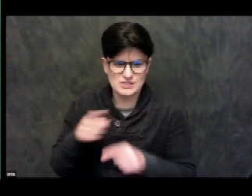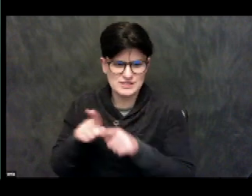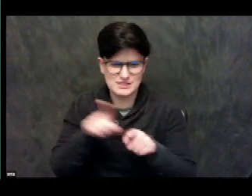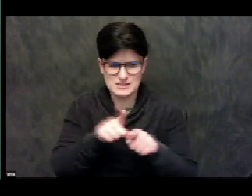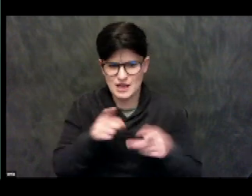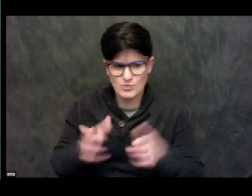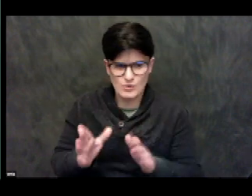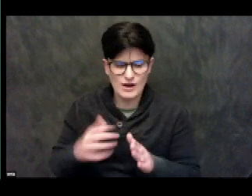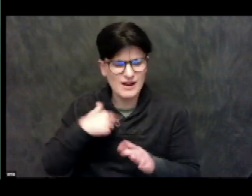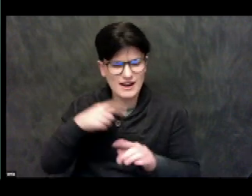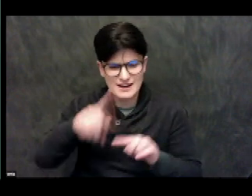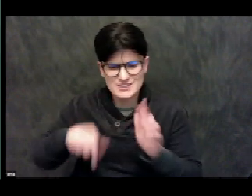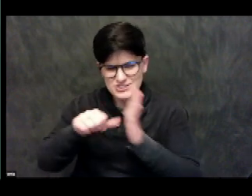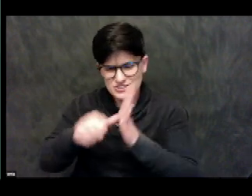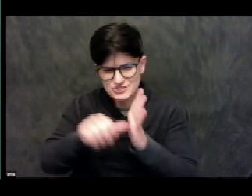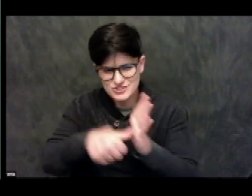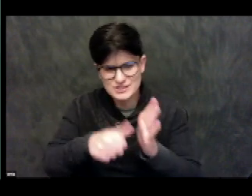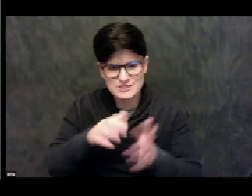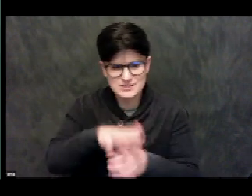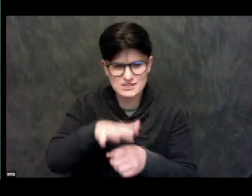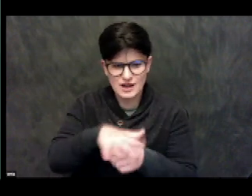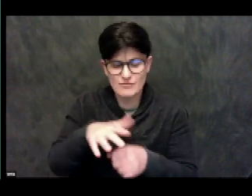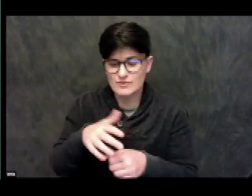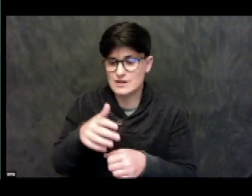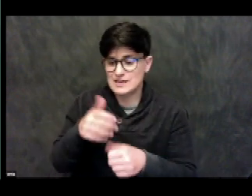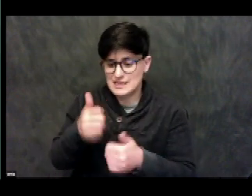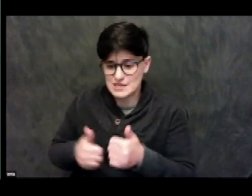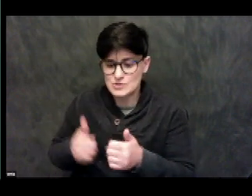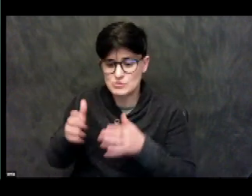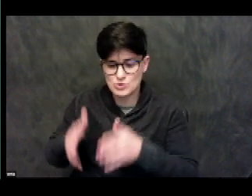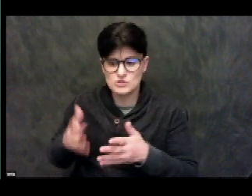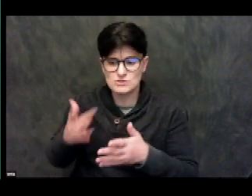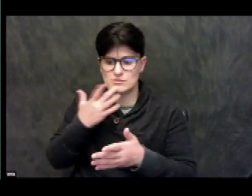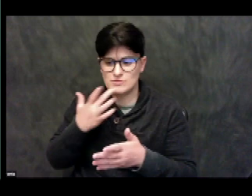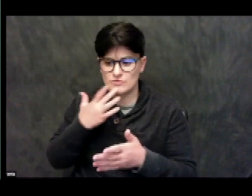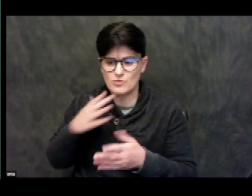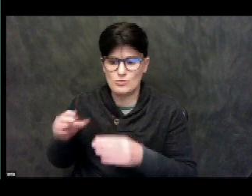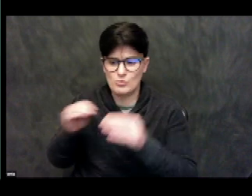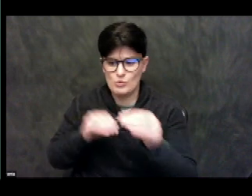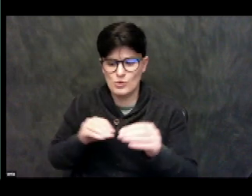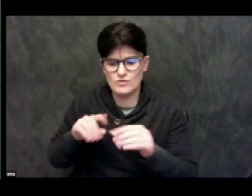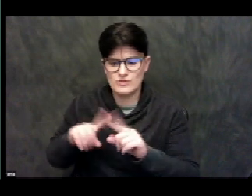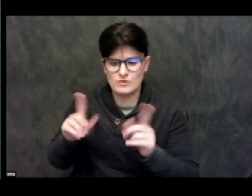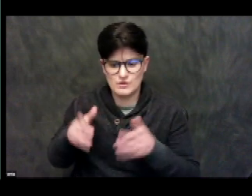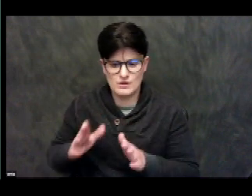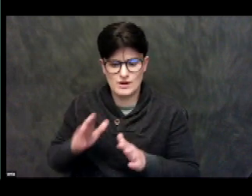that everyone wants to be moved in a different way. And has had, like Lauren said, they know their body ask.